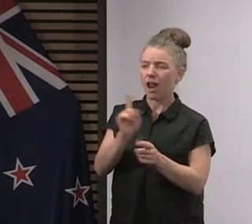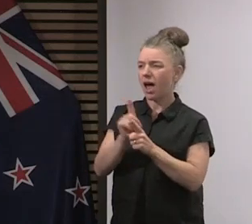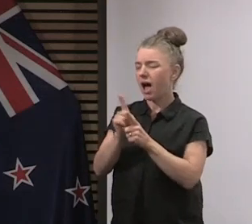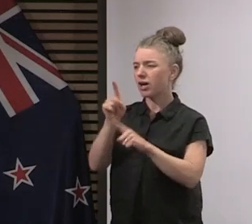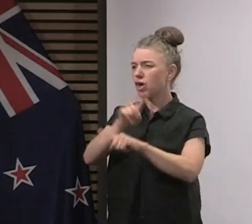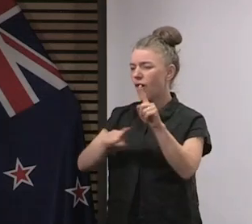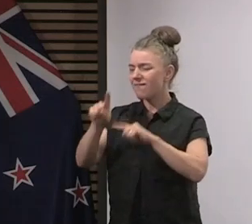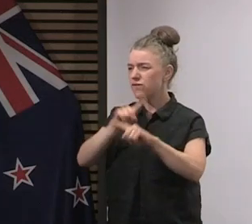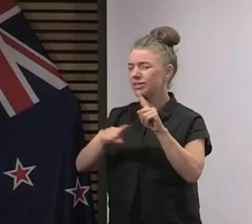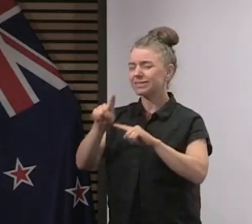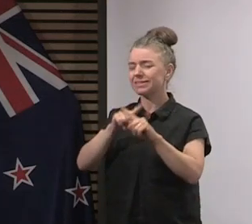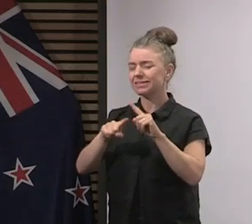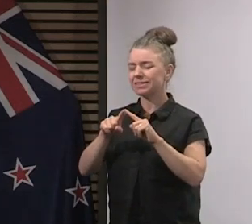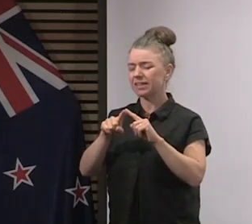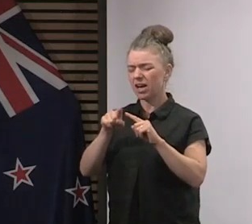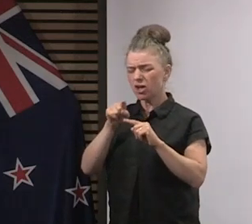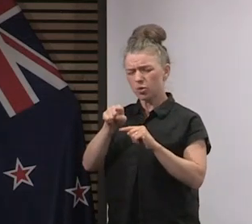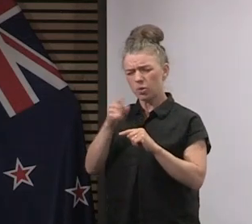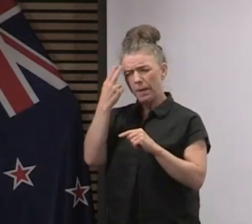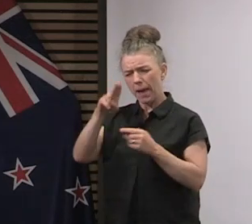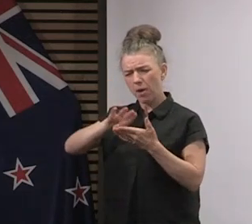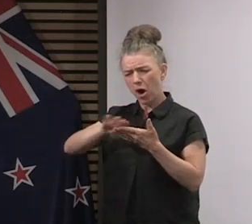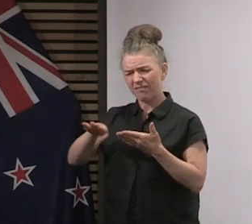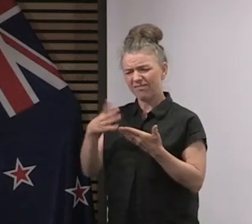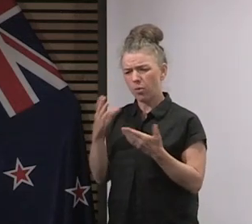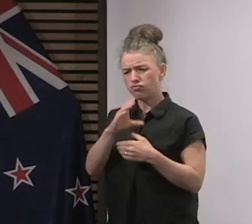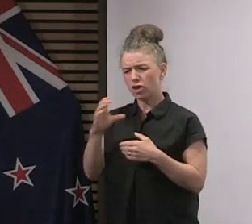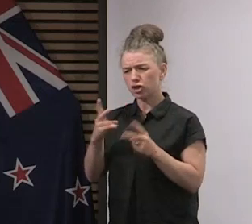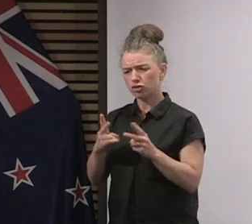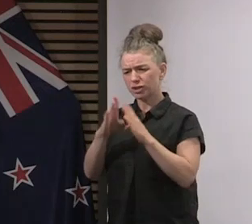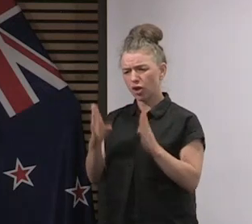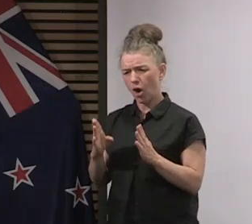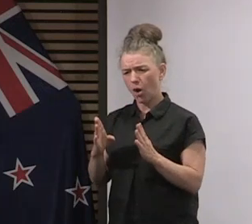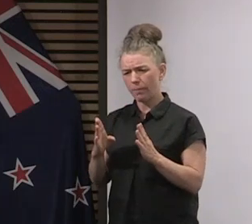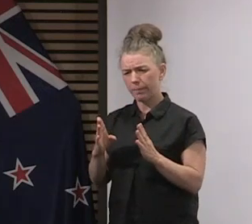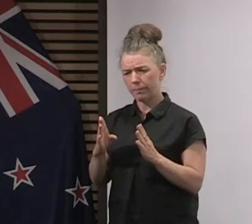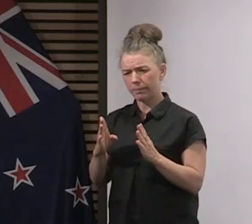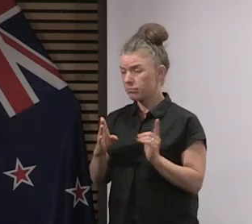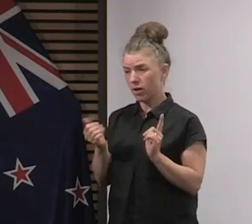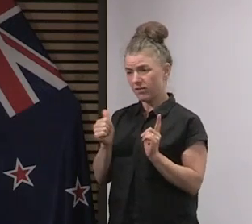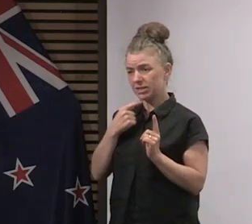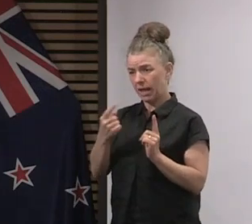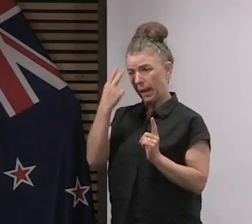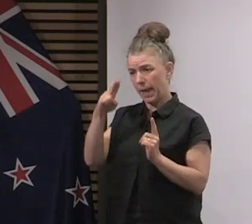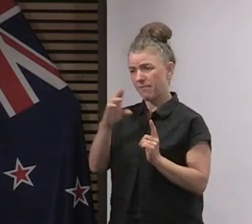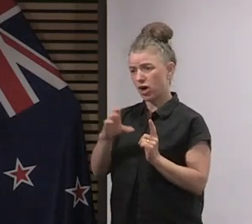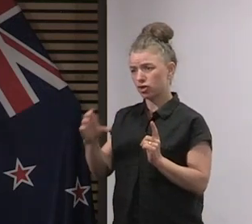businesses specifically located with clusters like the